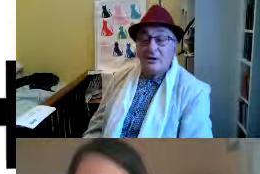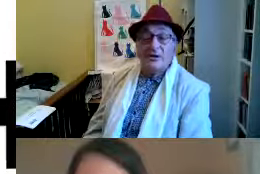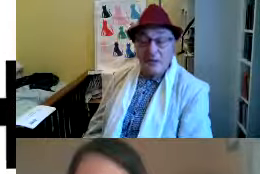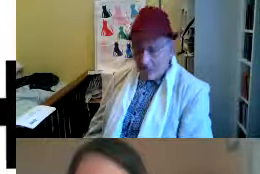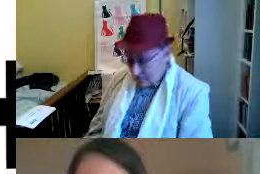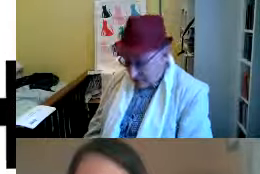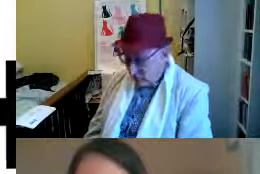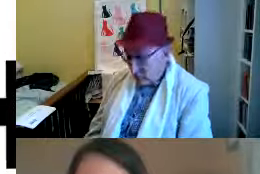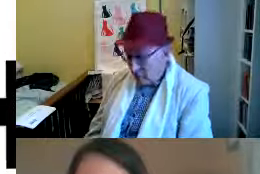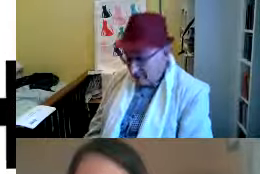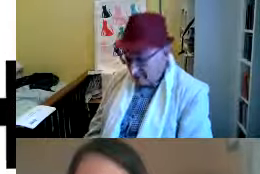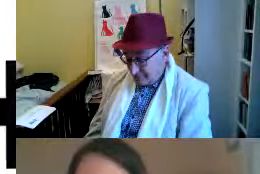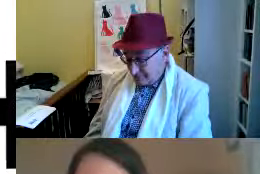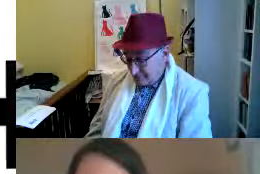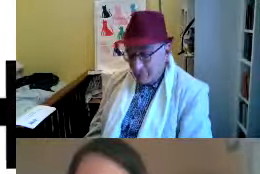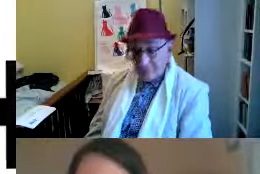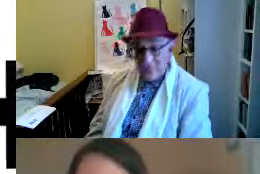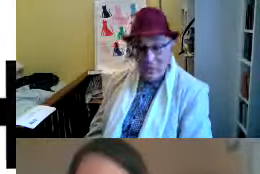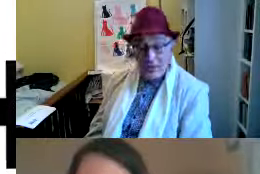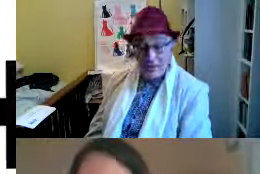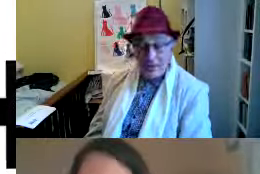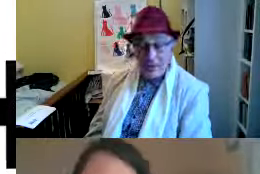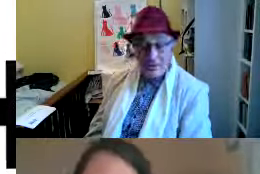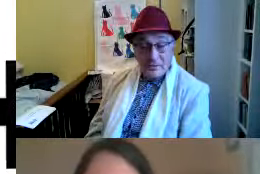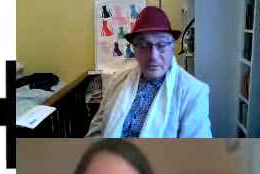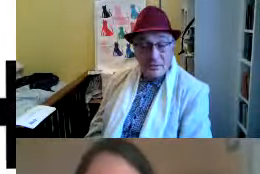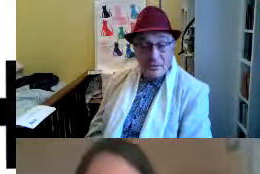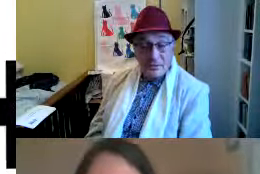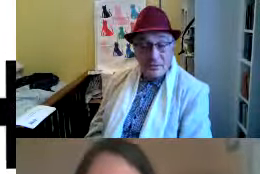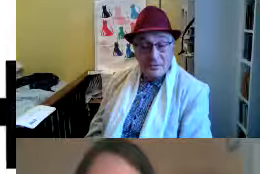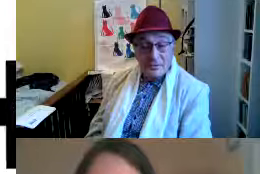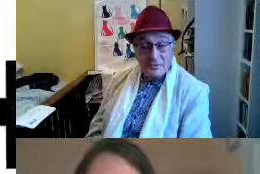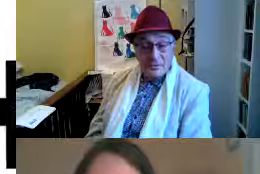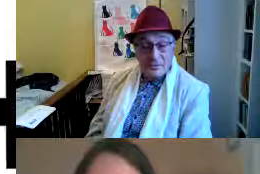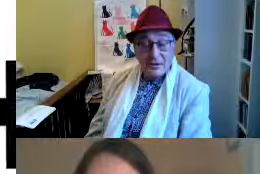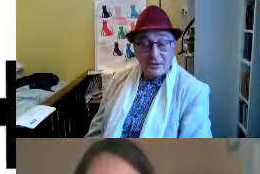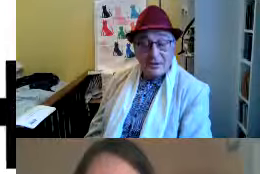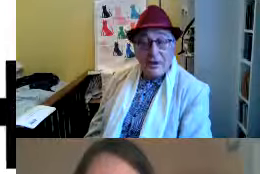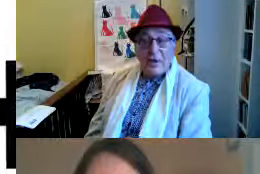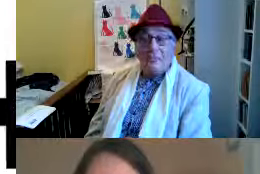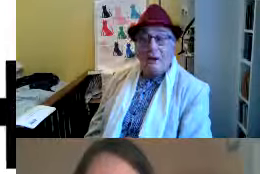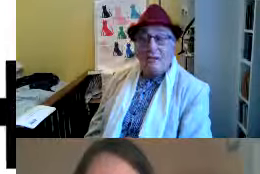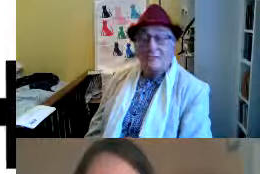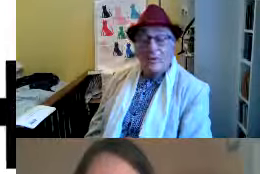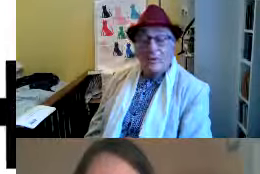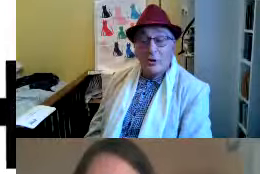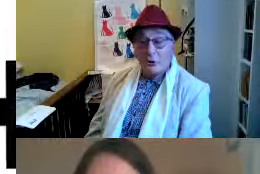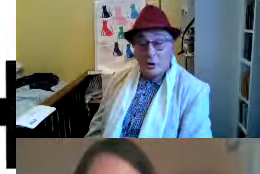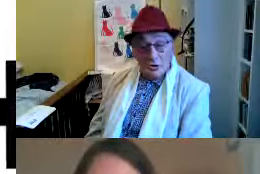it it'll be one in wales so there's only there's only one that's in wales but what you could do